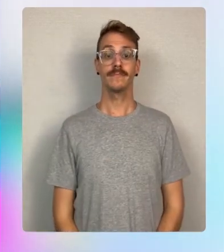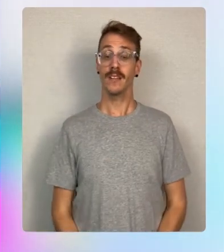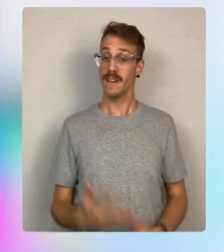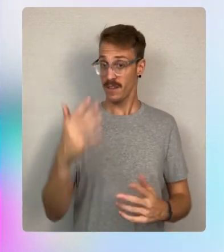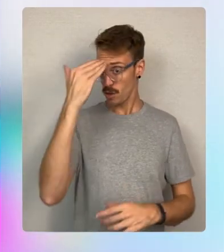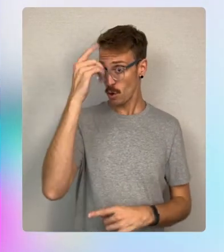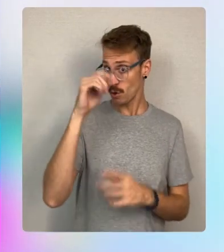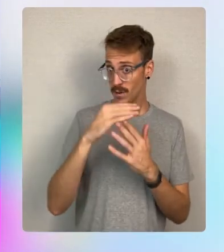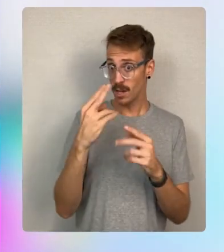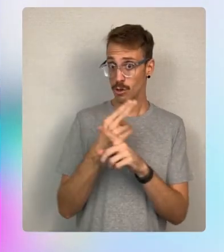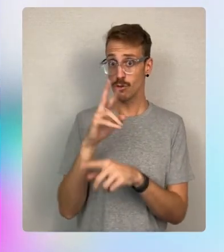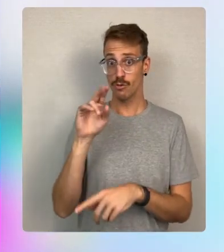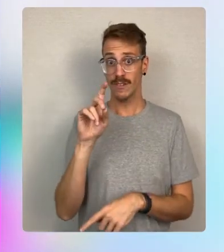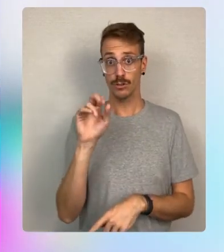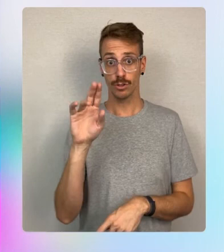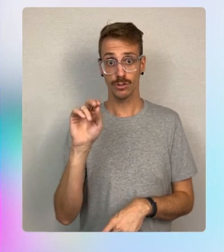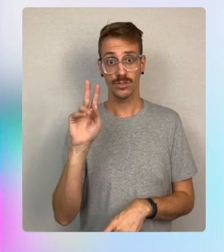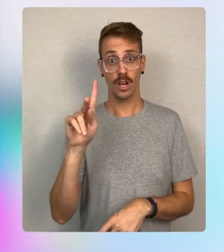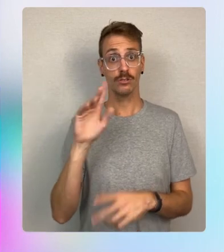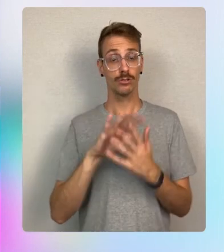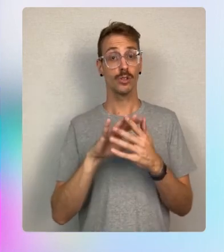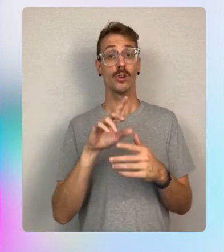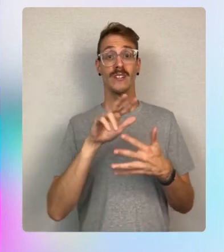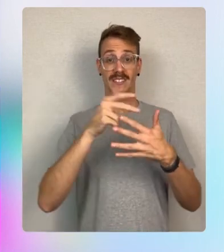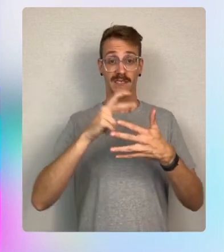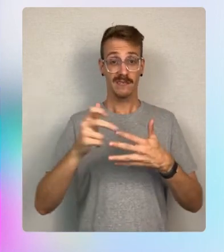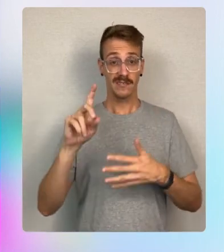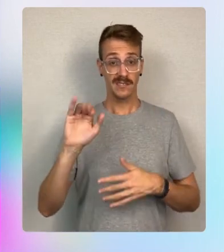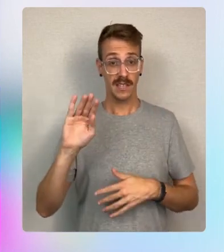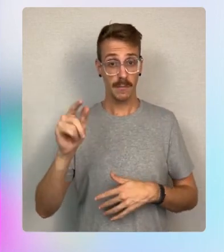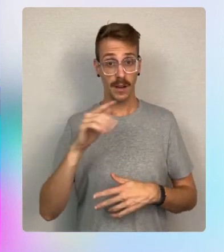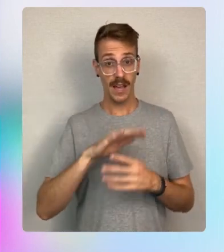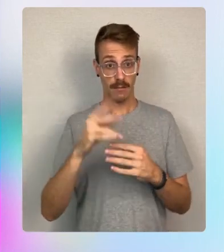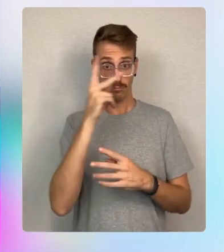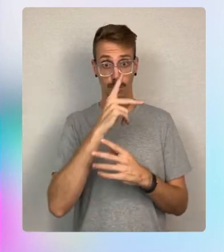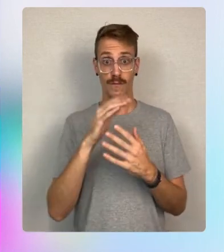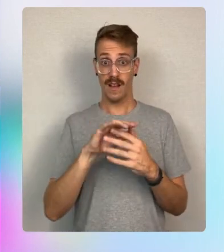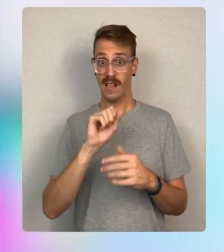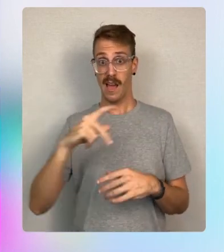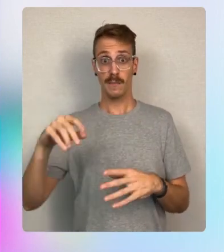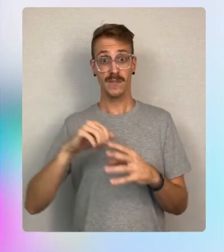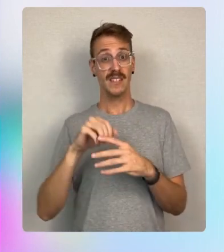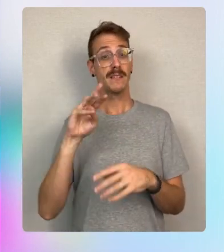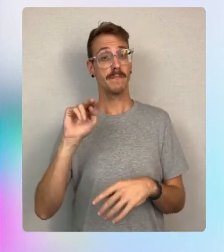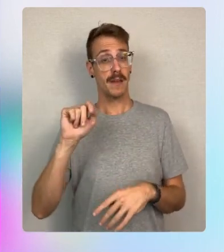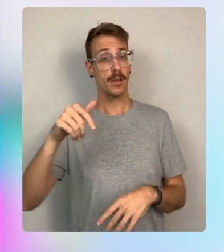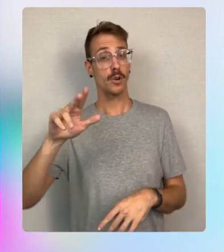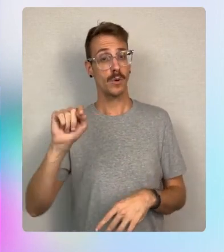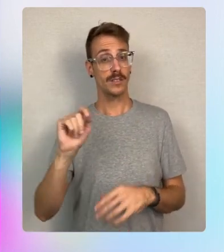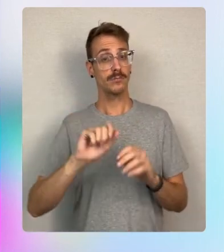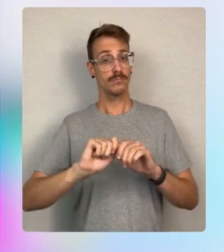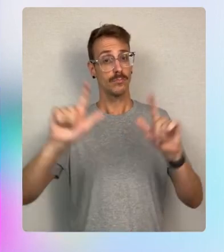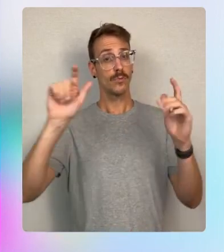Did you know that you can also use RenderDoc to debug and profile WebXR applications on the Meta Quest browser?